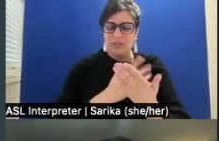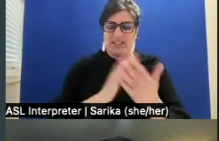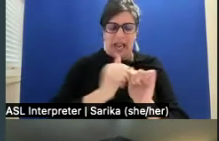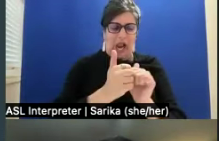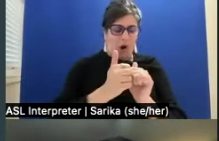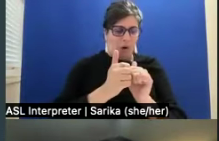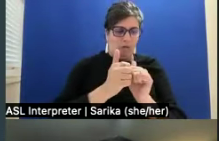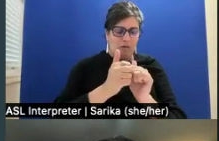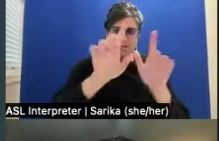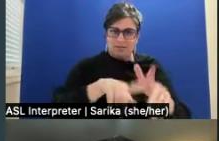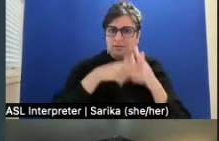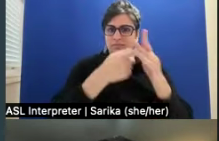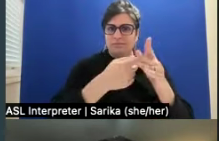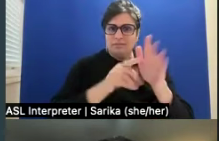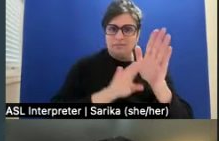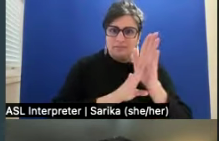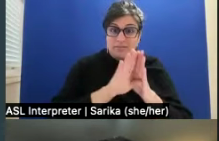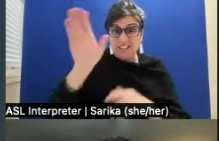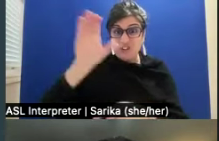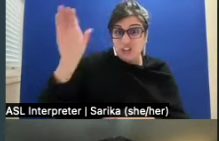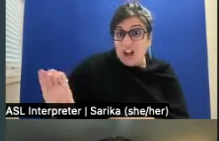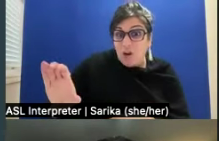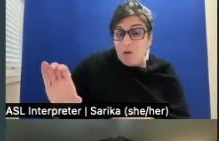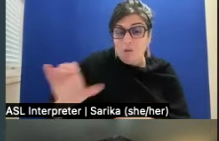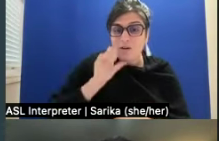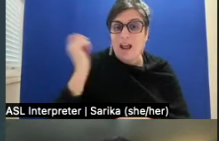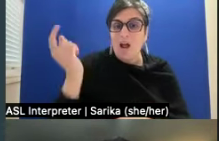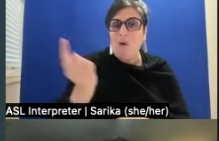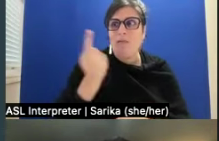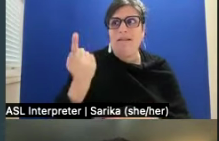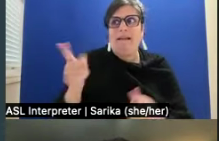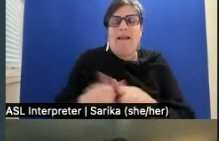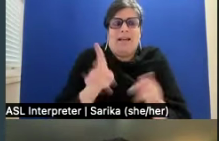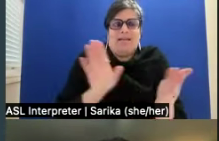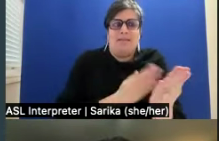grew, evolved in Chicago, not just as a music, but as, a culture